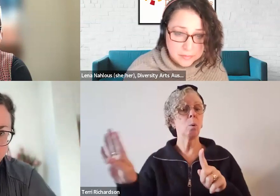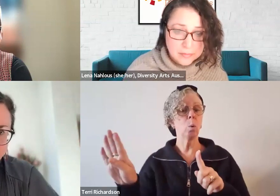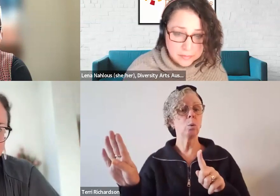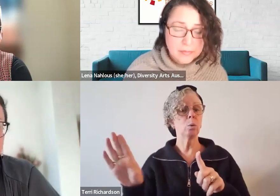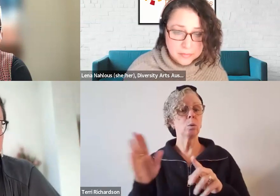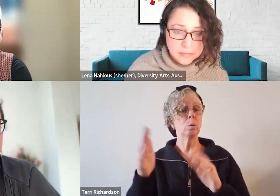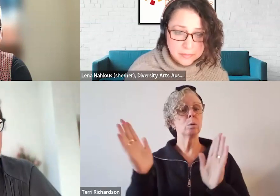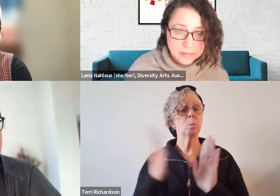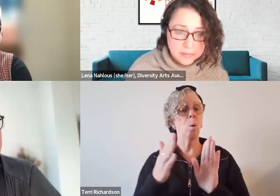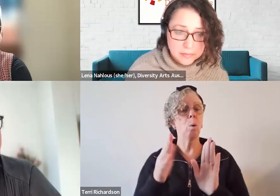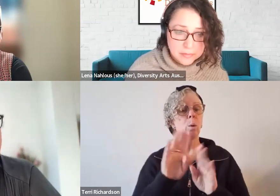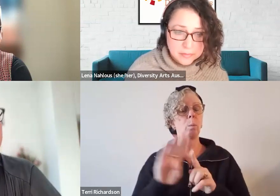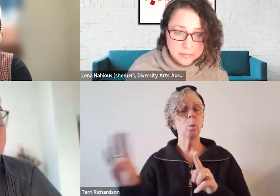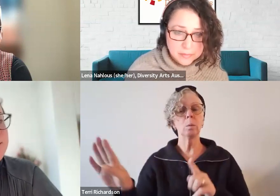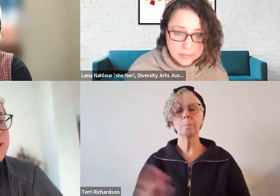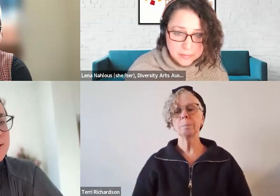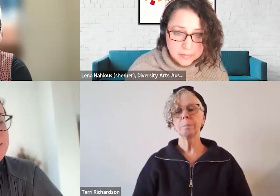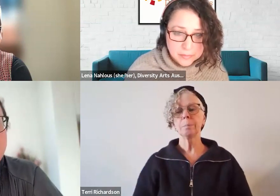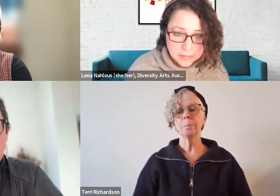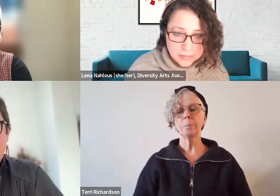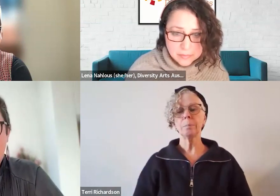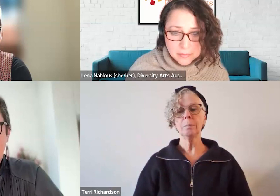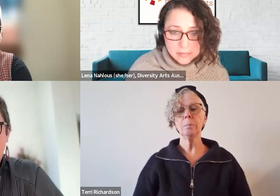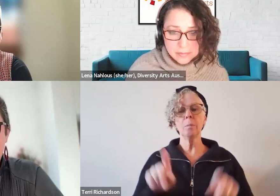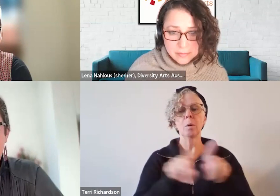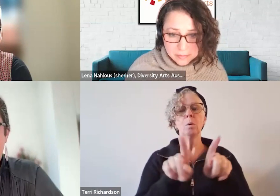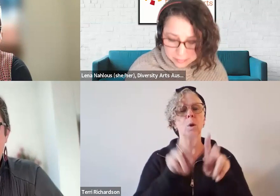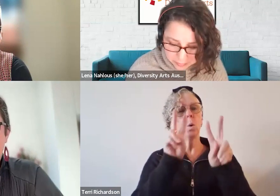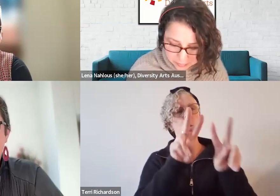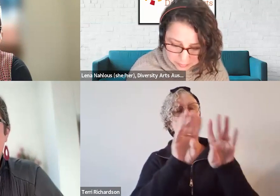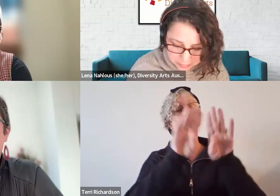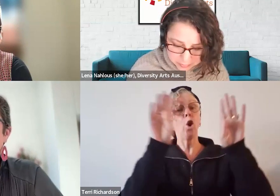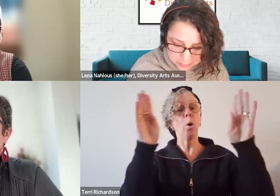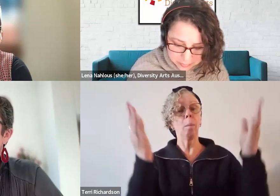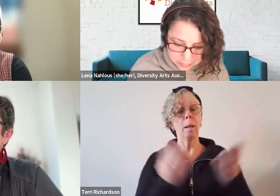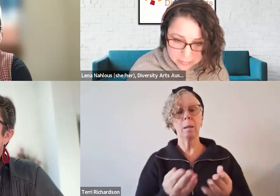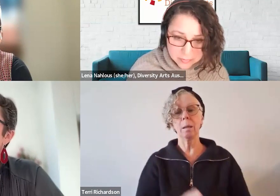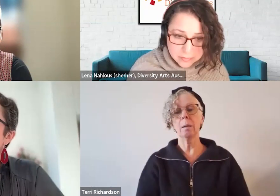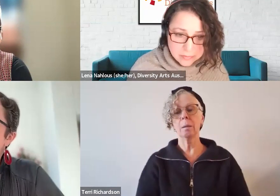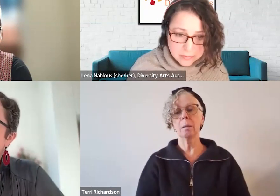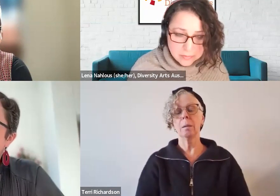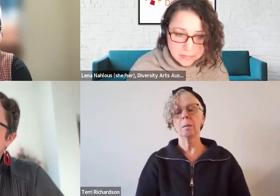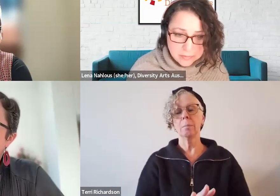And we're also starting to see globally at least some